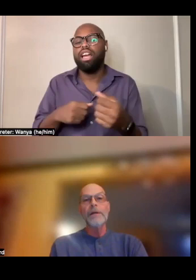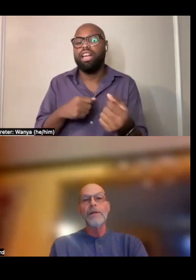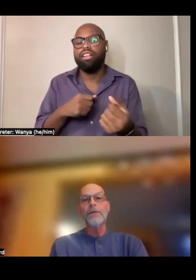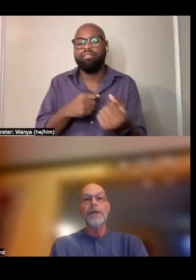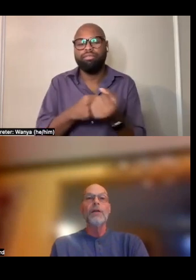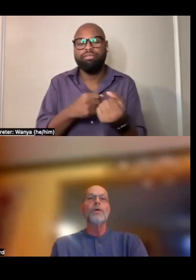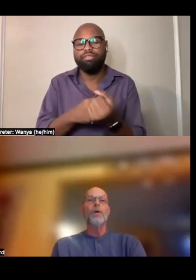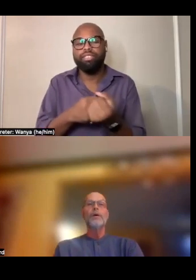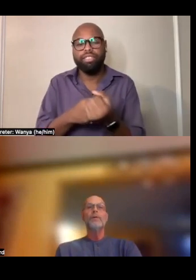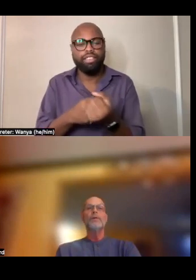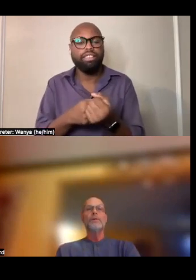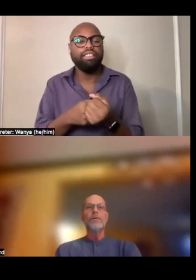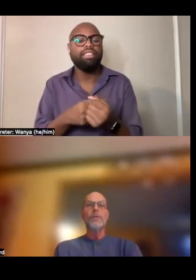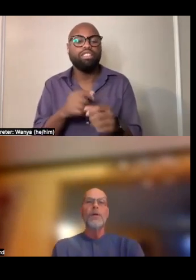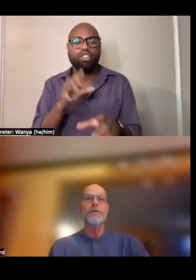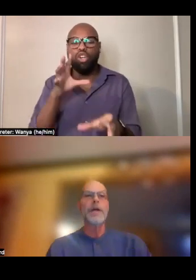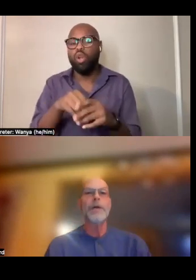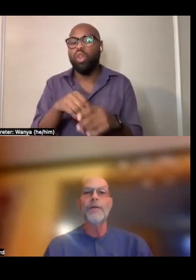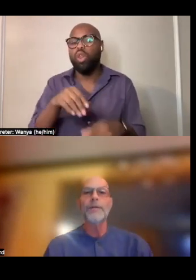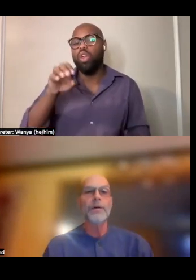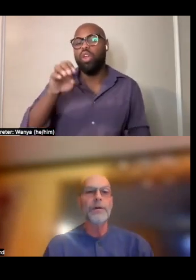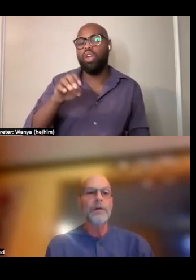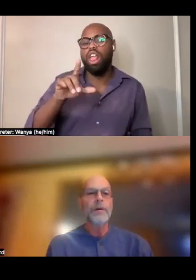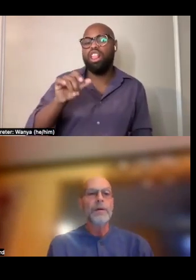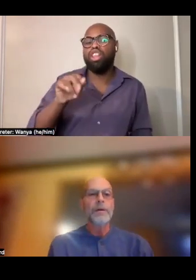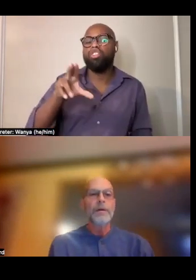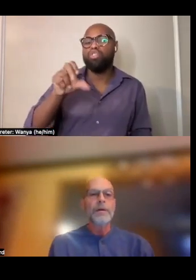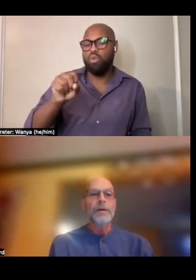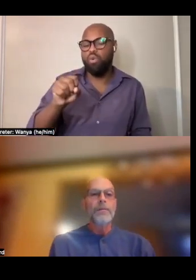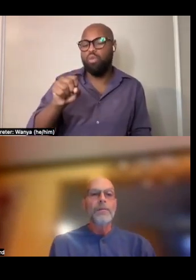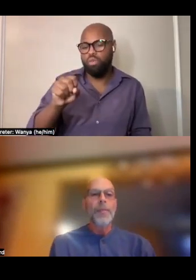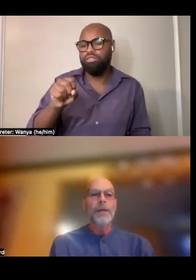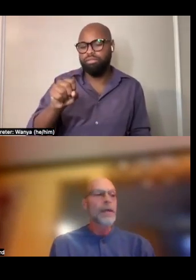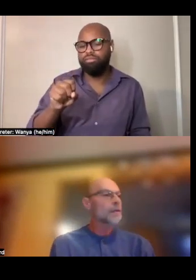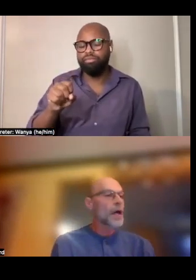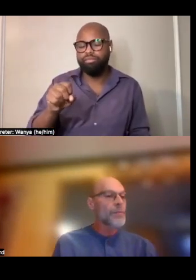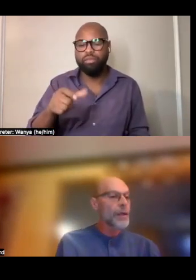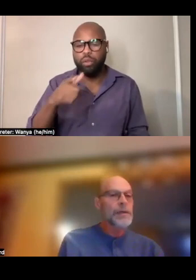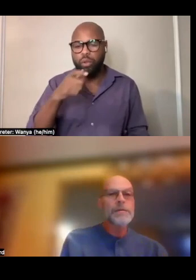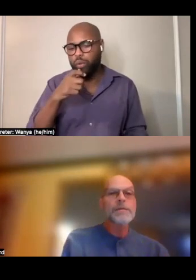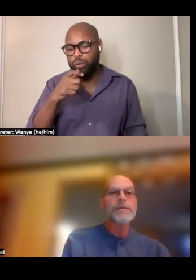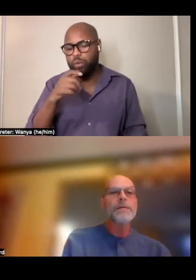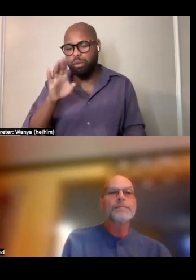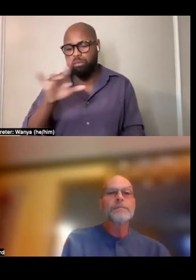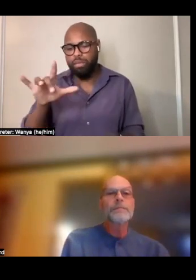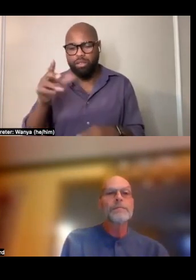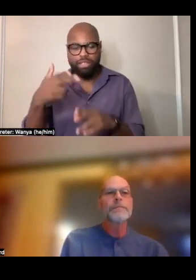including Eleanor, who the bill is named after. Next slide, please.